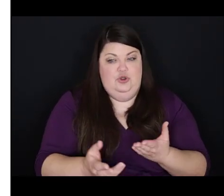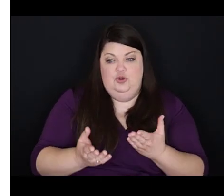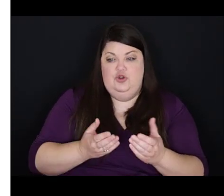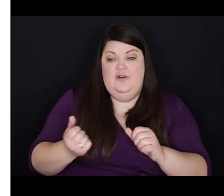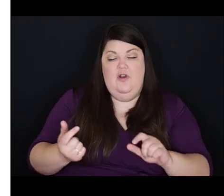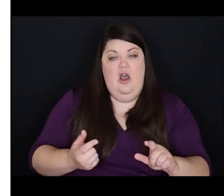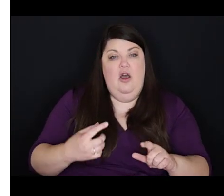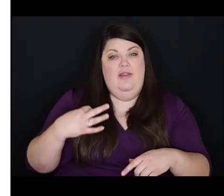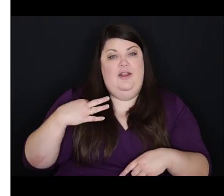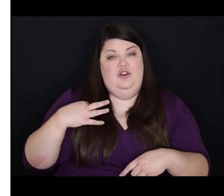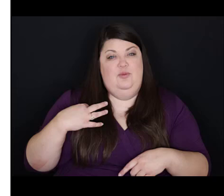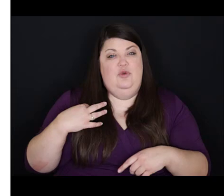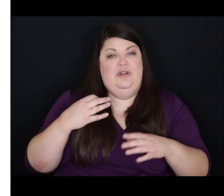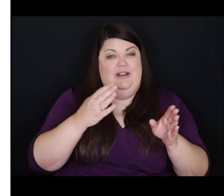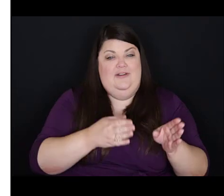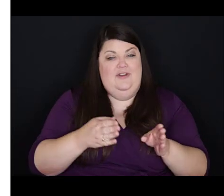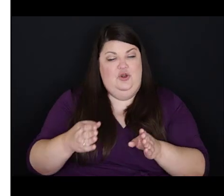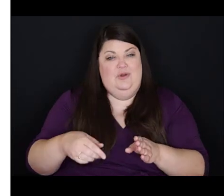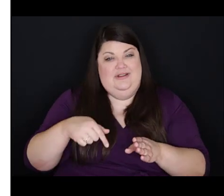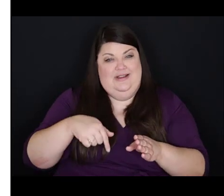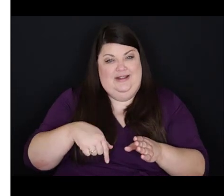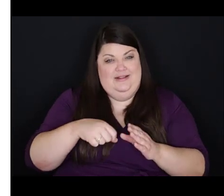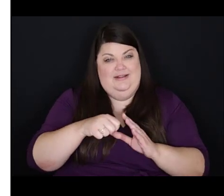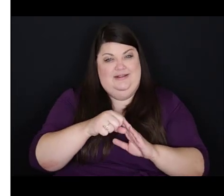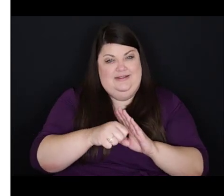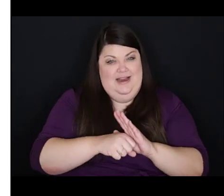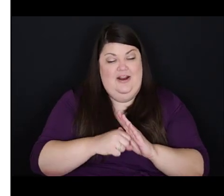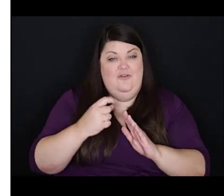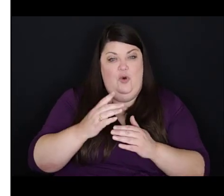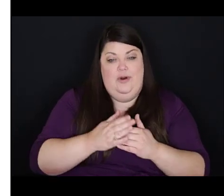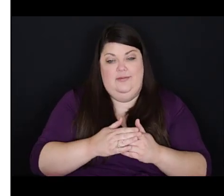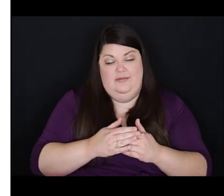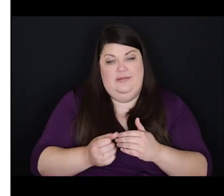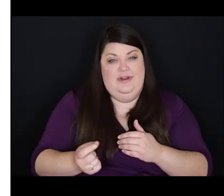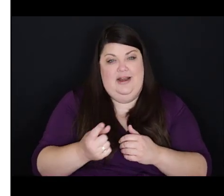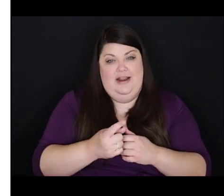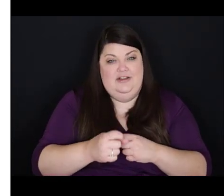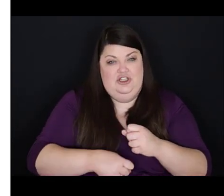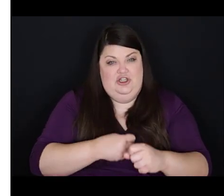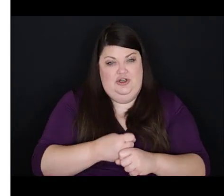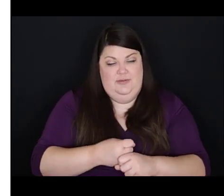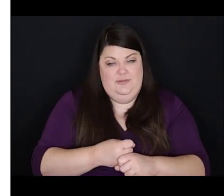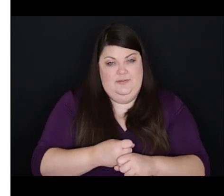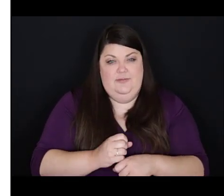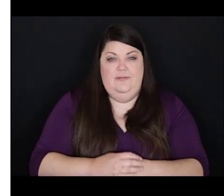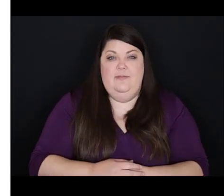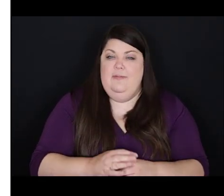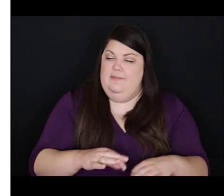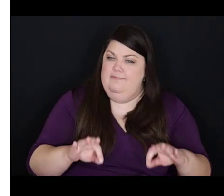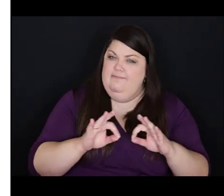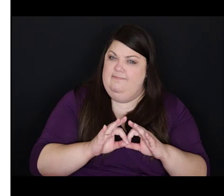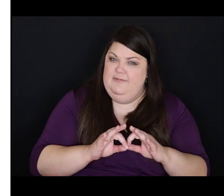in the State for the next Federal Fiscal Year. It is essential for VR agencies to complete a